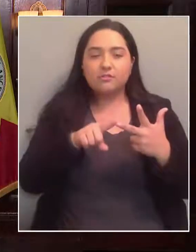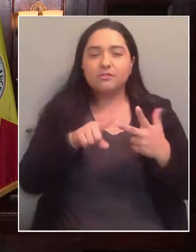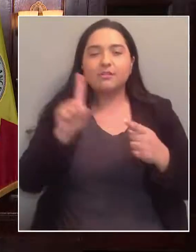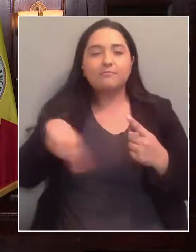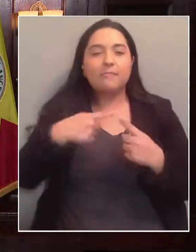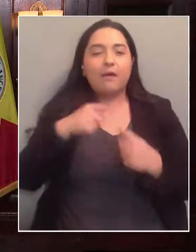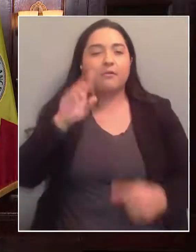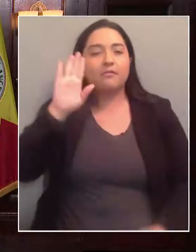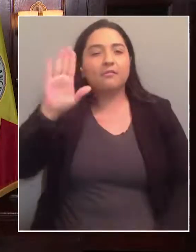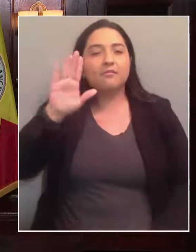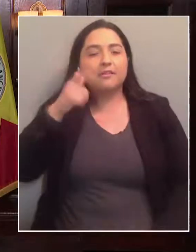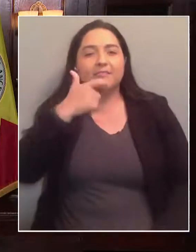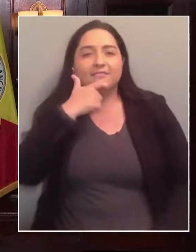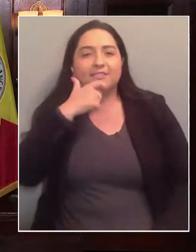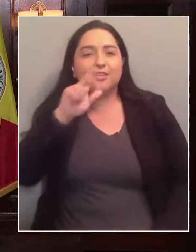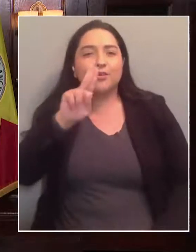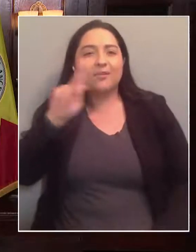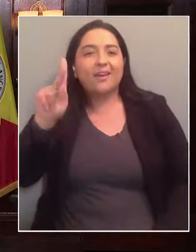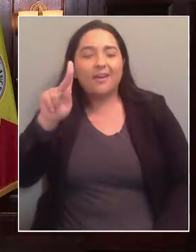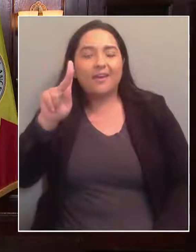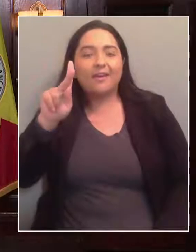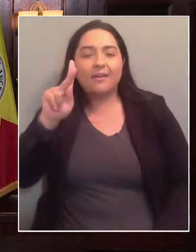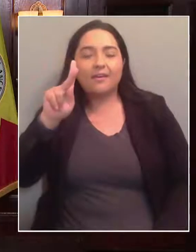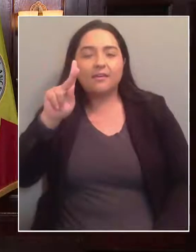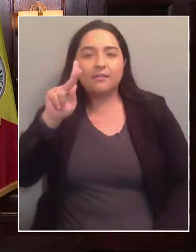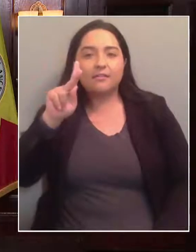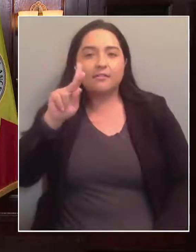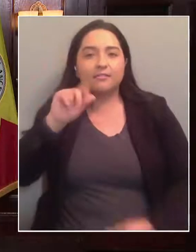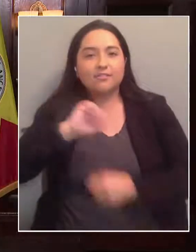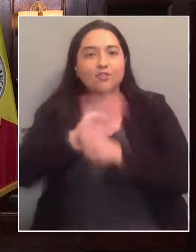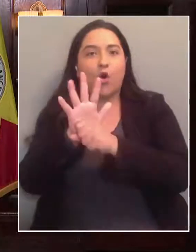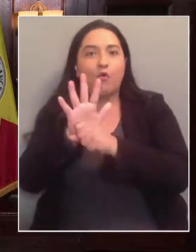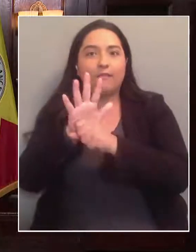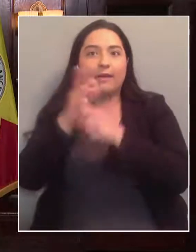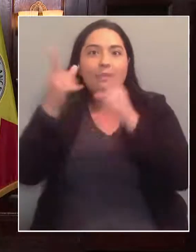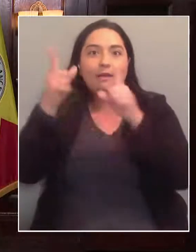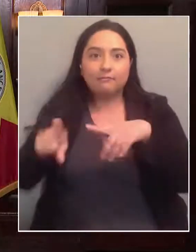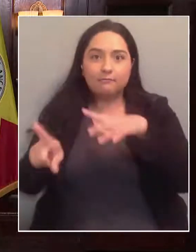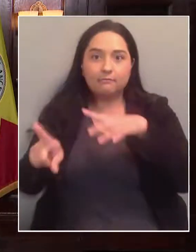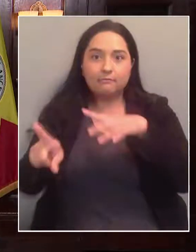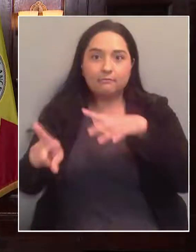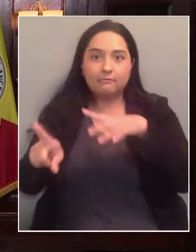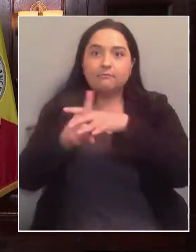TO ALEX WHO YOU HAVE SEEN SPRAYING, WRITING THE QUESTIONS